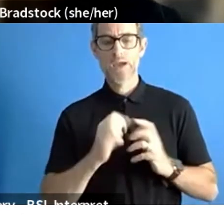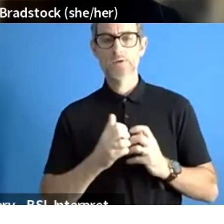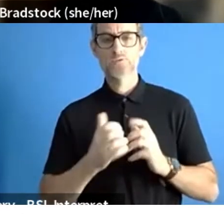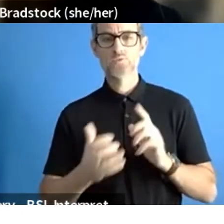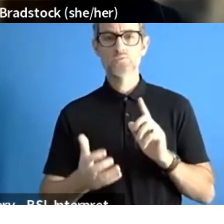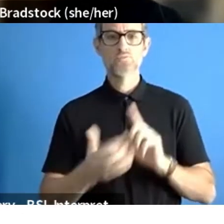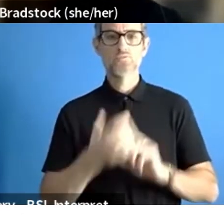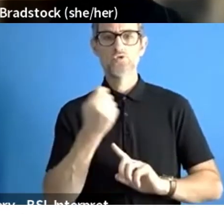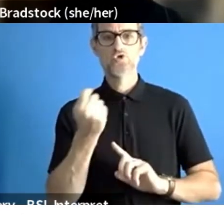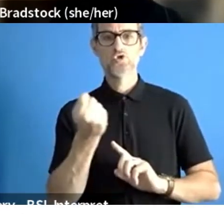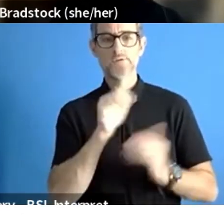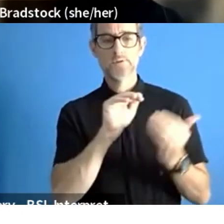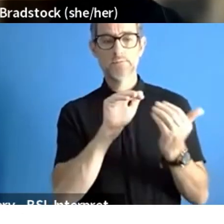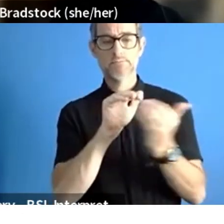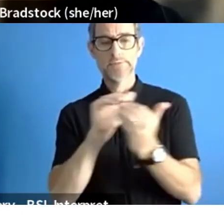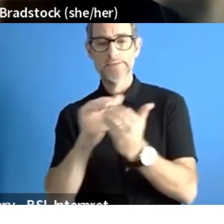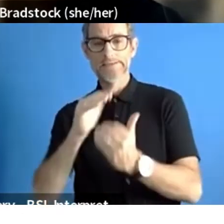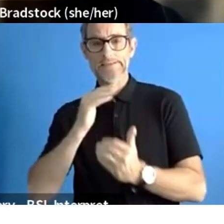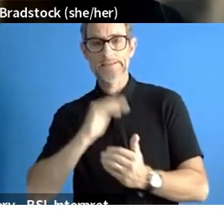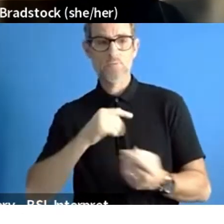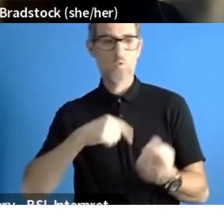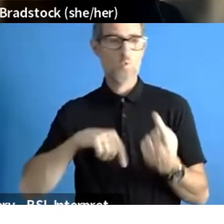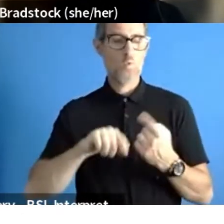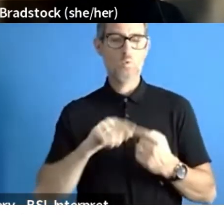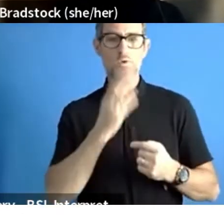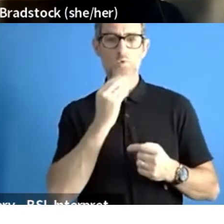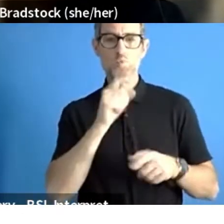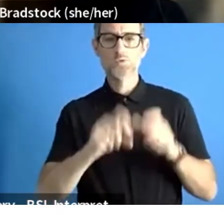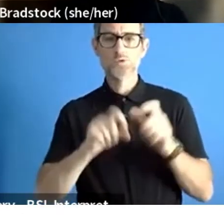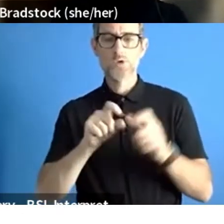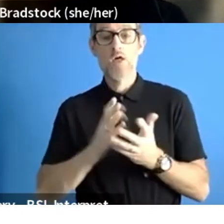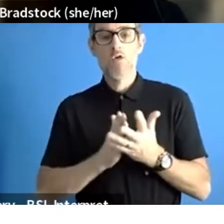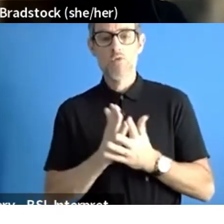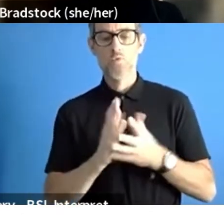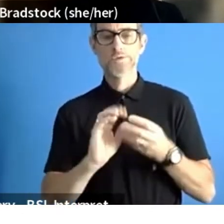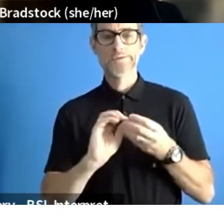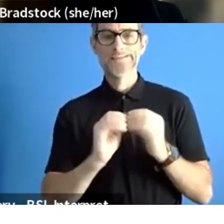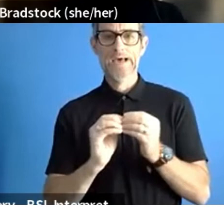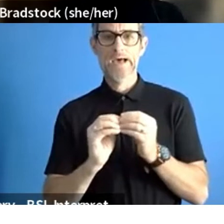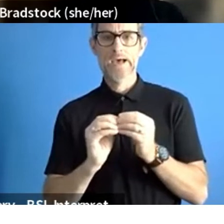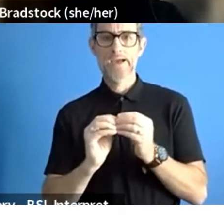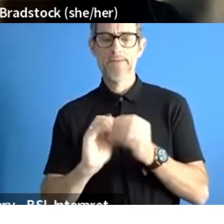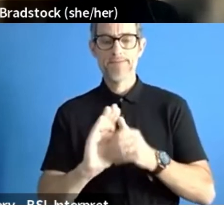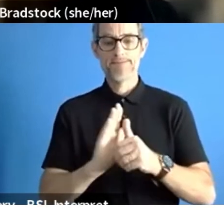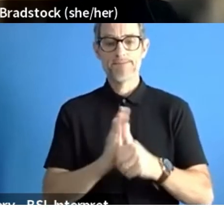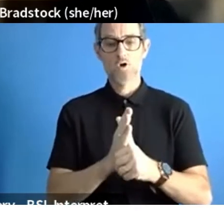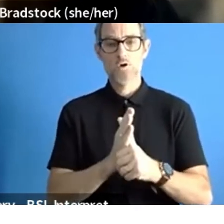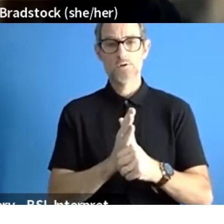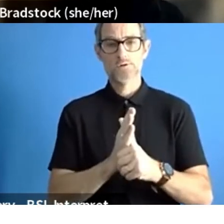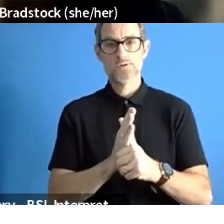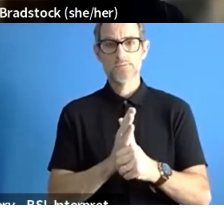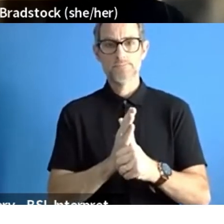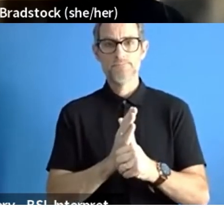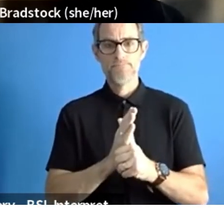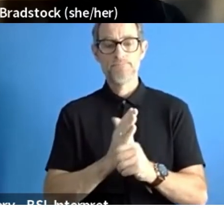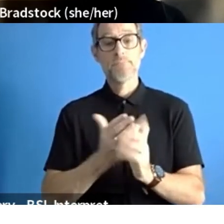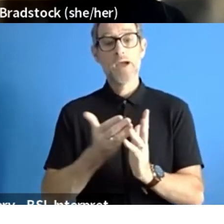meeting the needs of all our users. First, accessibility should be